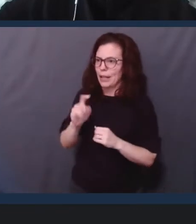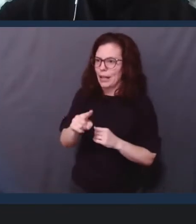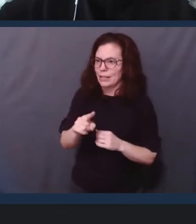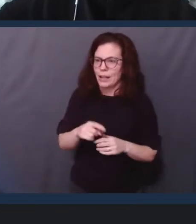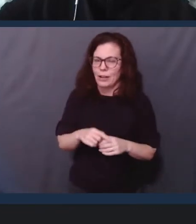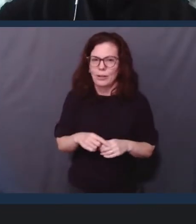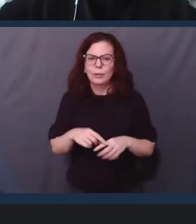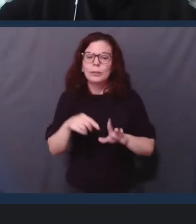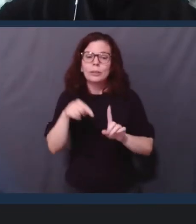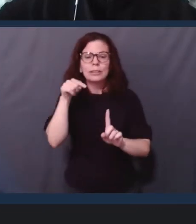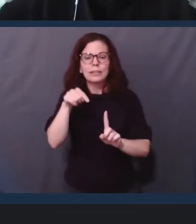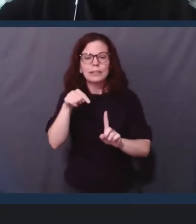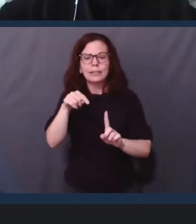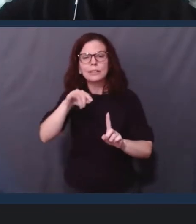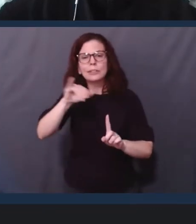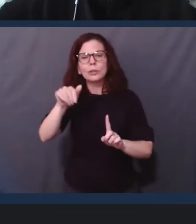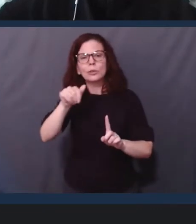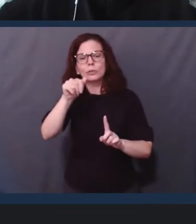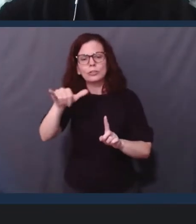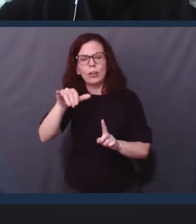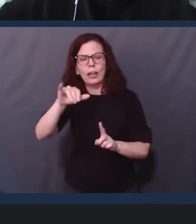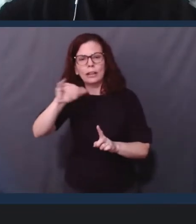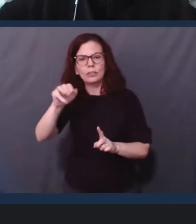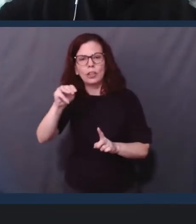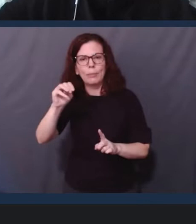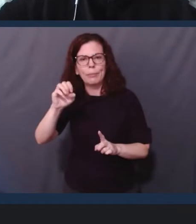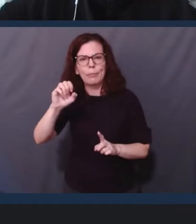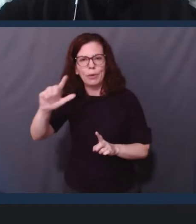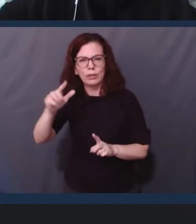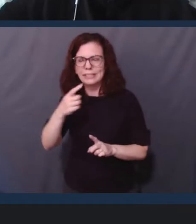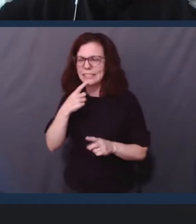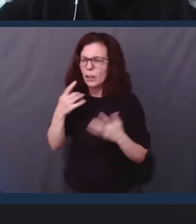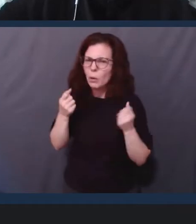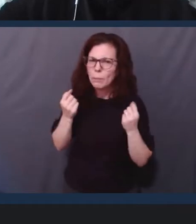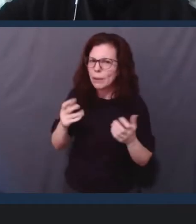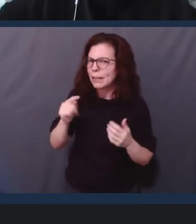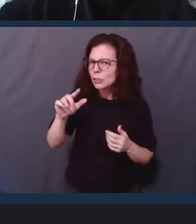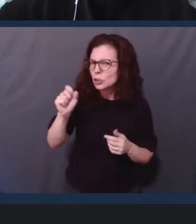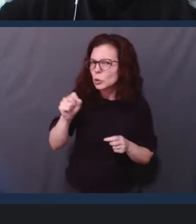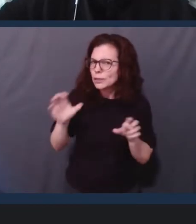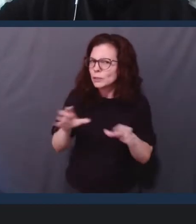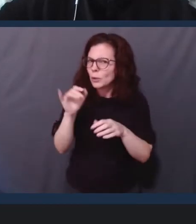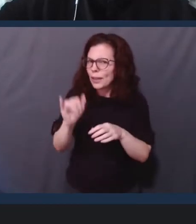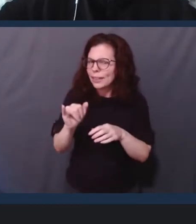Jay Jemal says, "There's plenty of tools, I hear, that do this type of thing, open source BI tools.